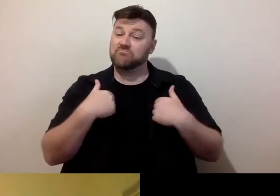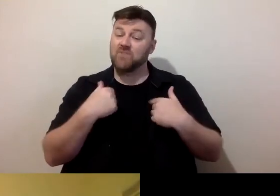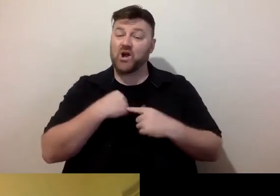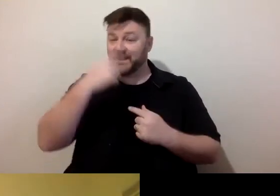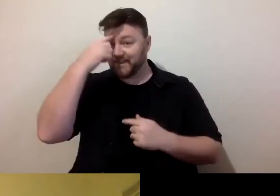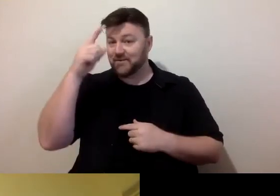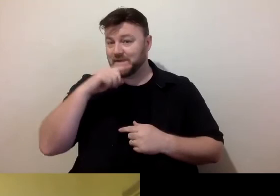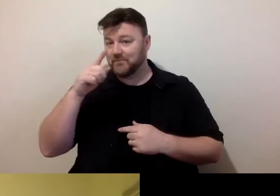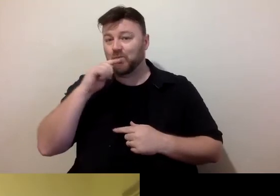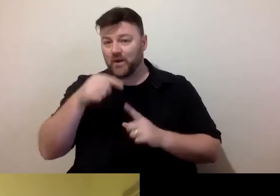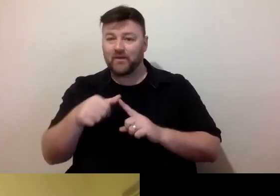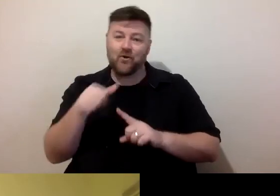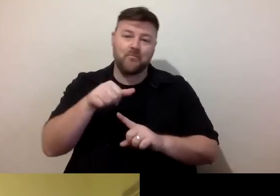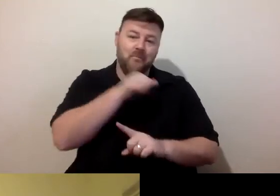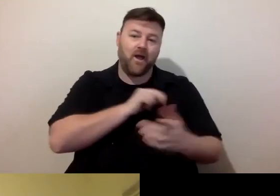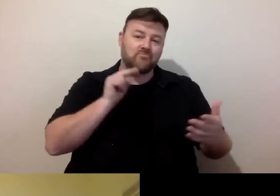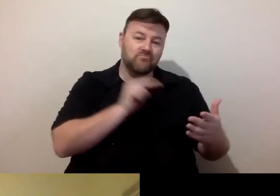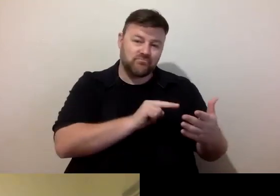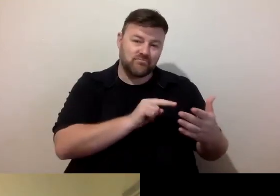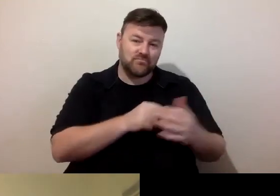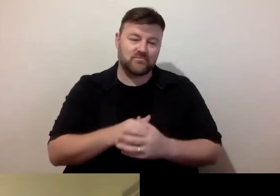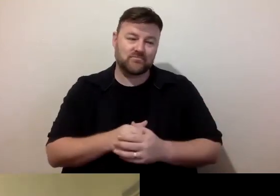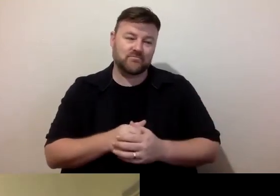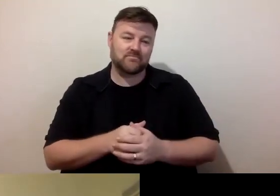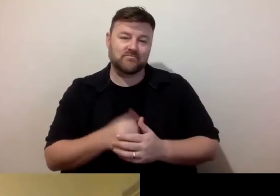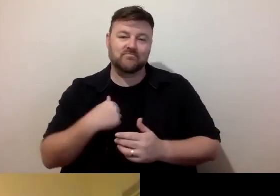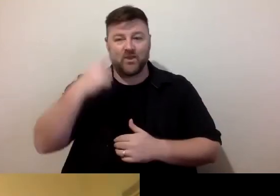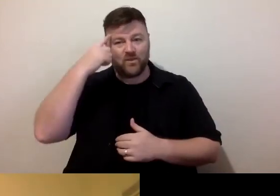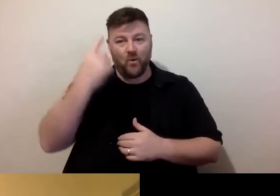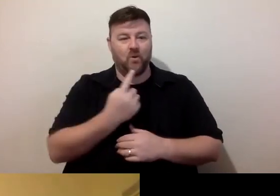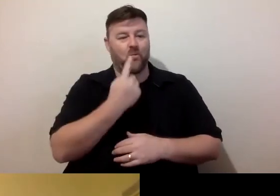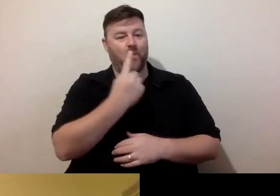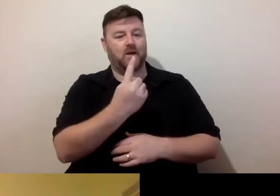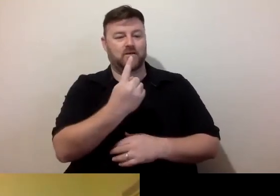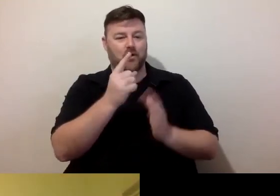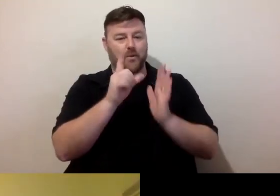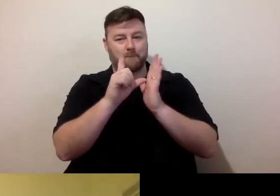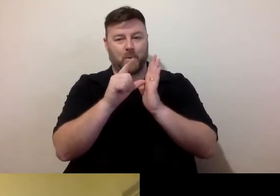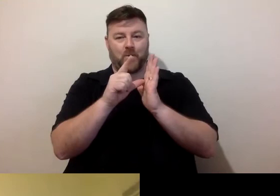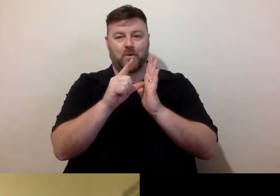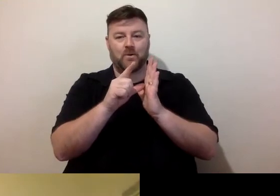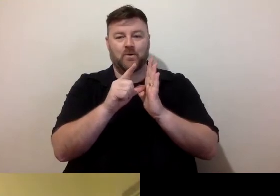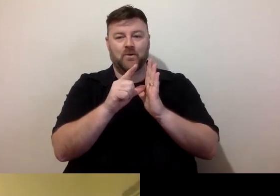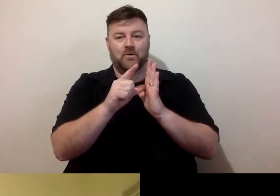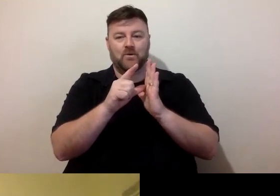didn't expect that the momentary became the infinite at the decision